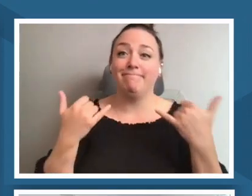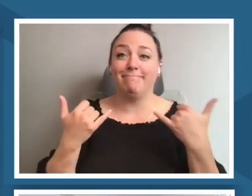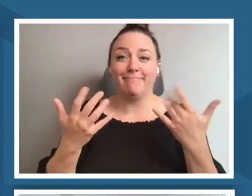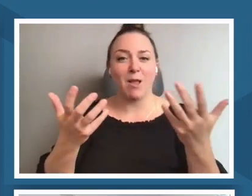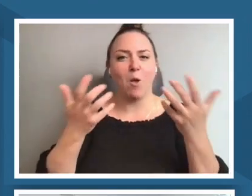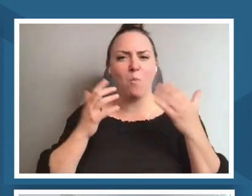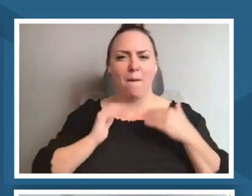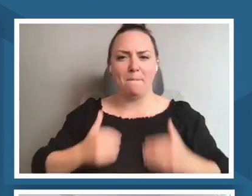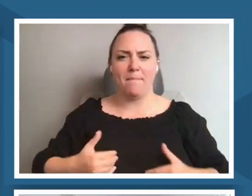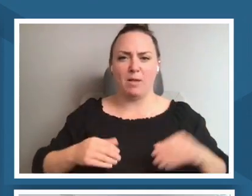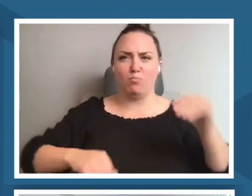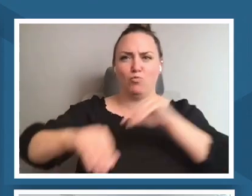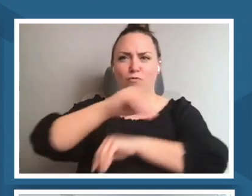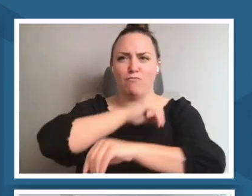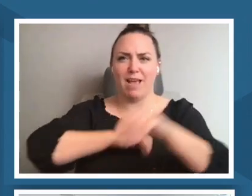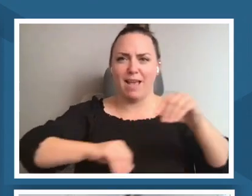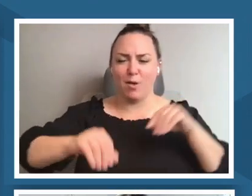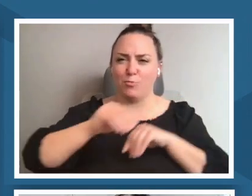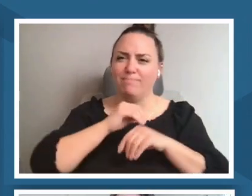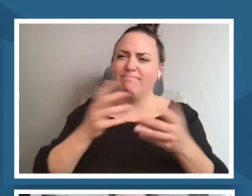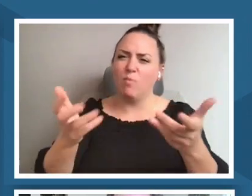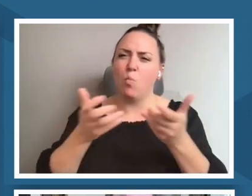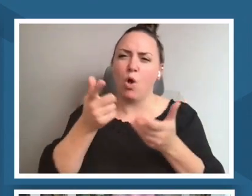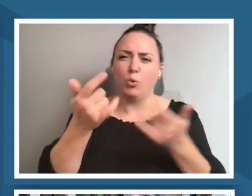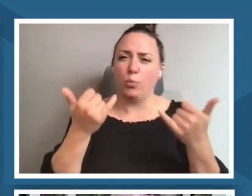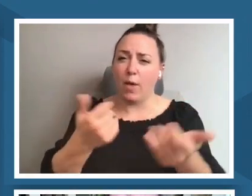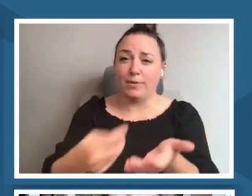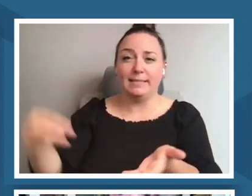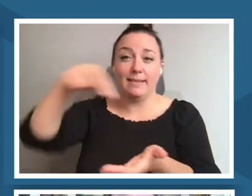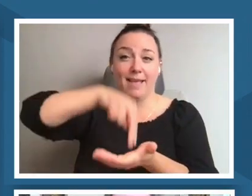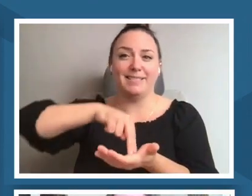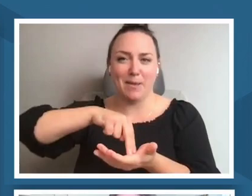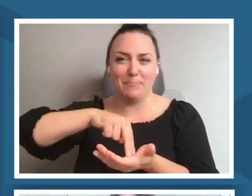so i invite you to stand up